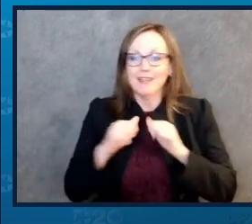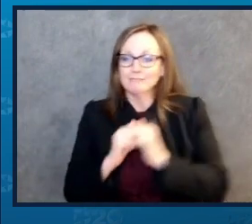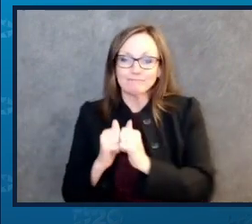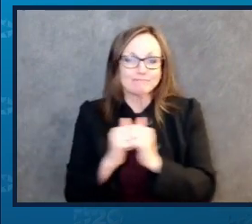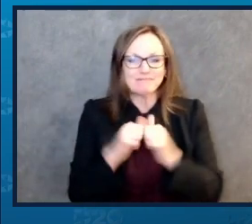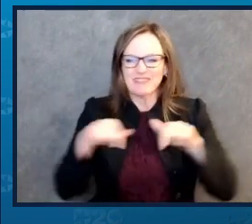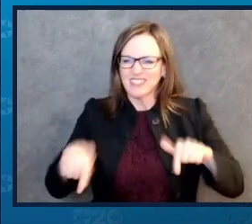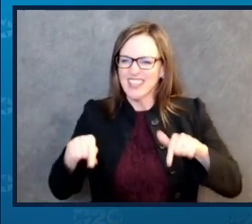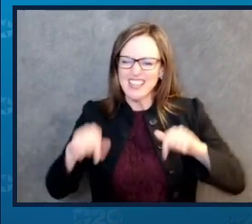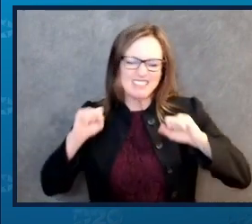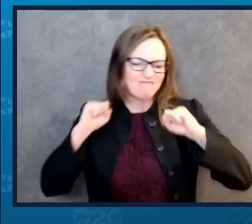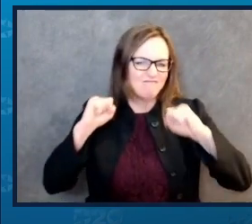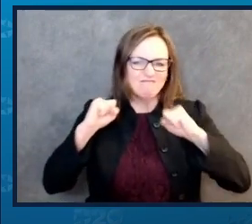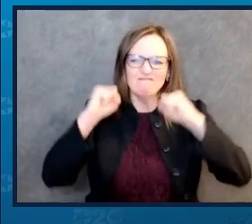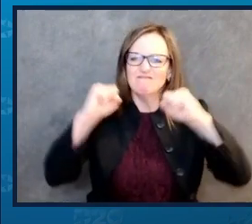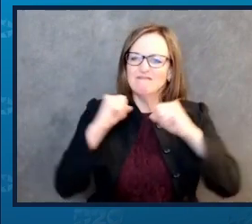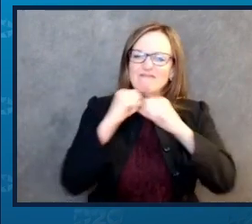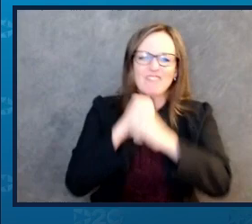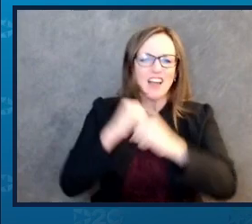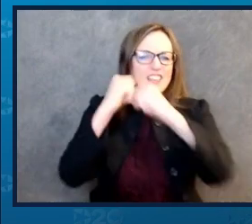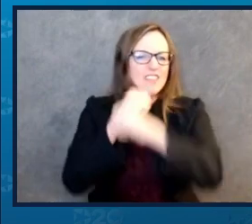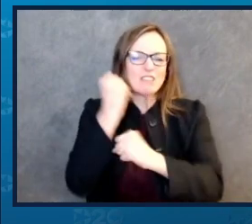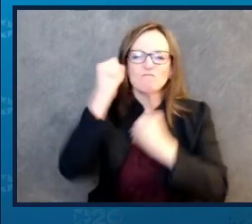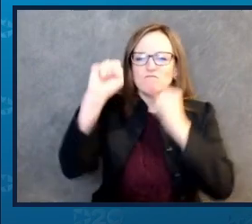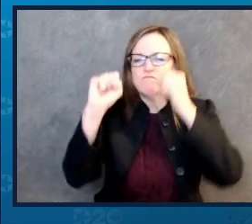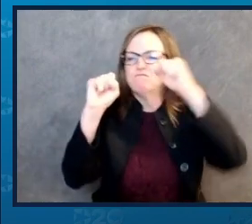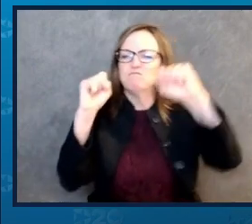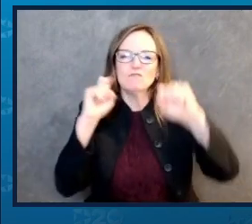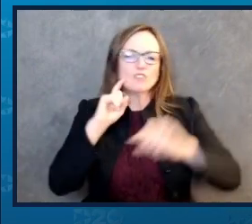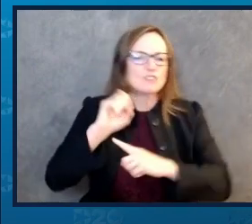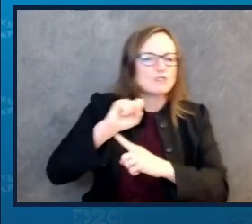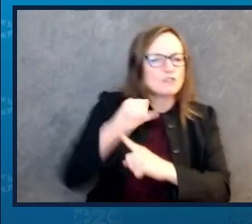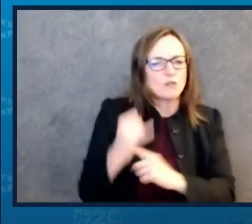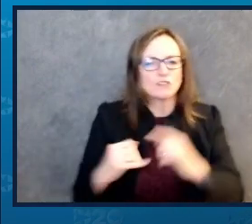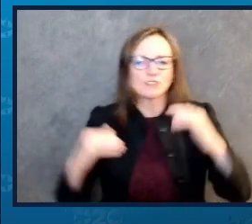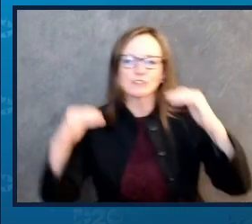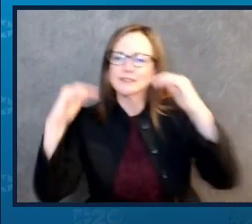BERKELEY, I GOT A STROLLER'S EYE